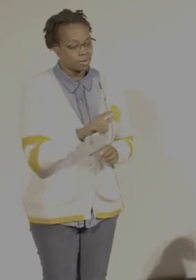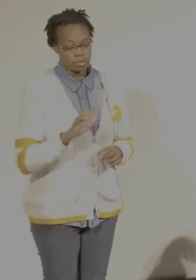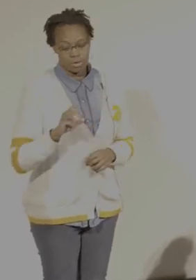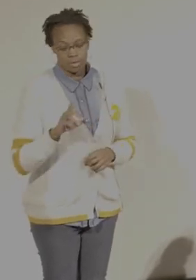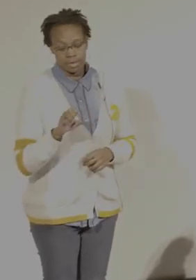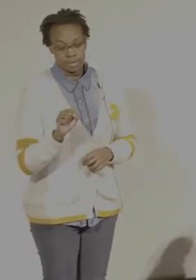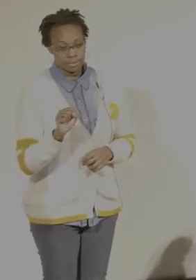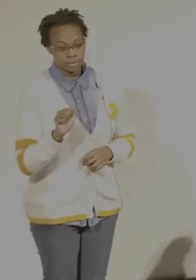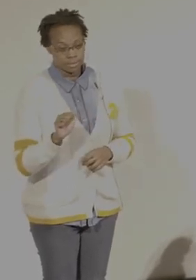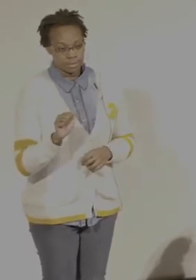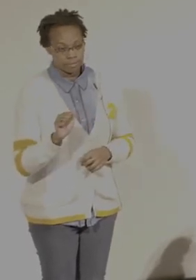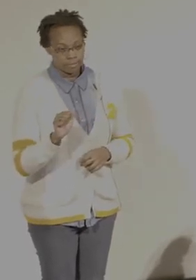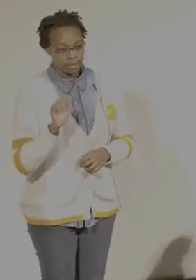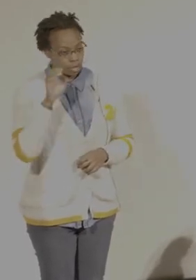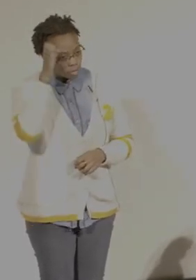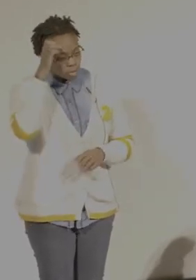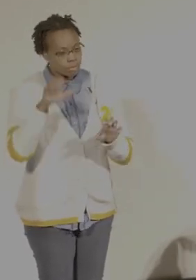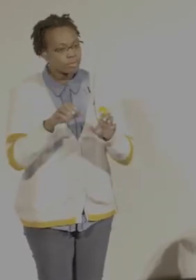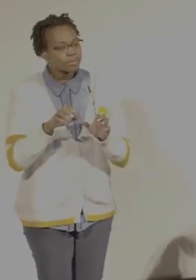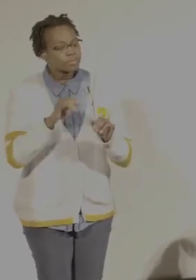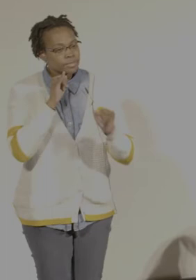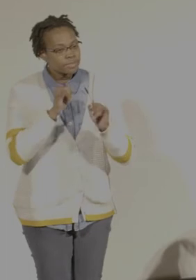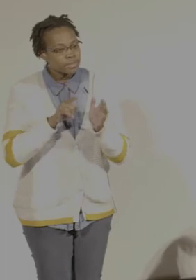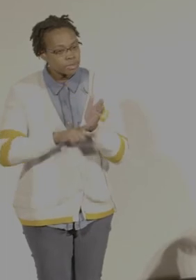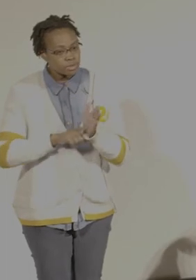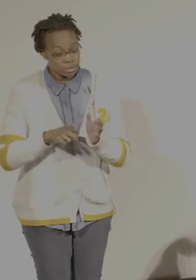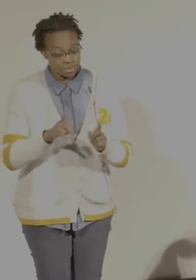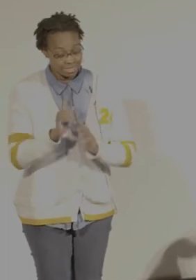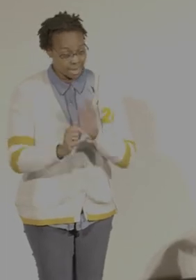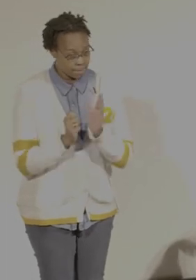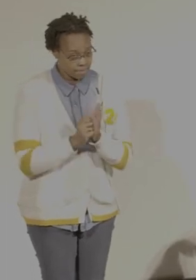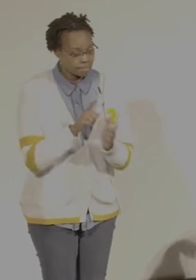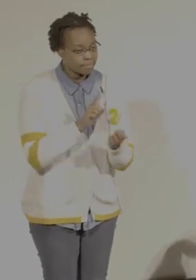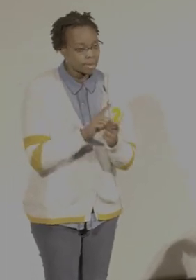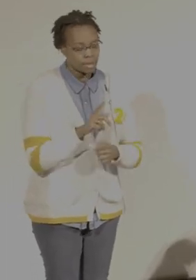to do some interviews and some research. And during that time they met Christo Grozev